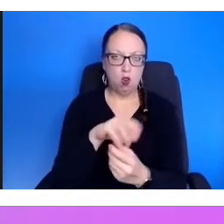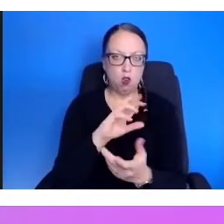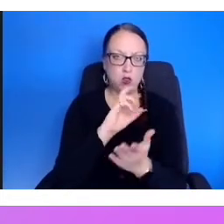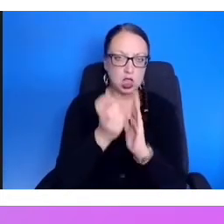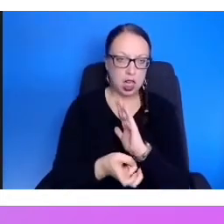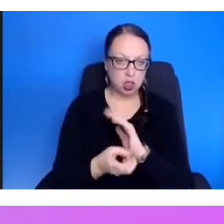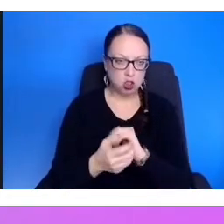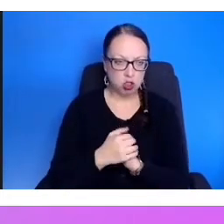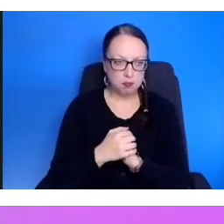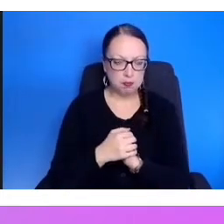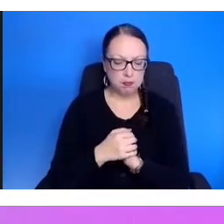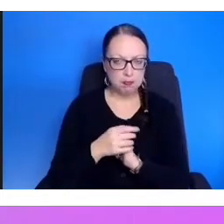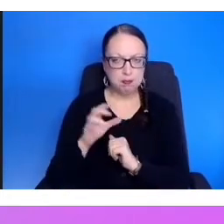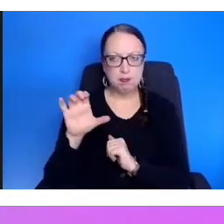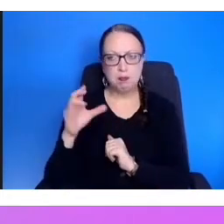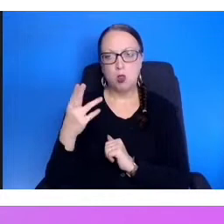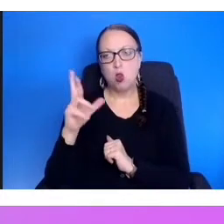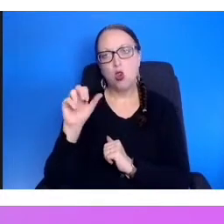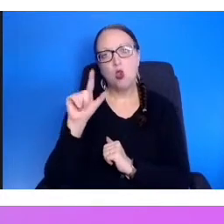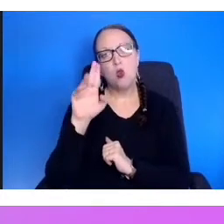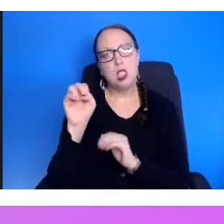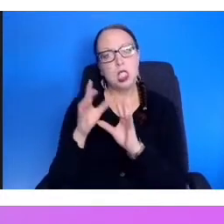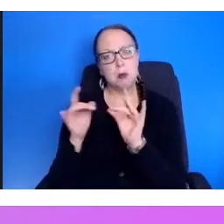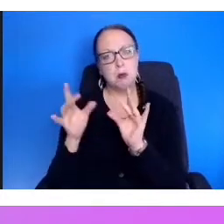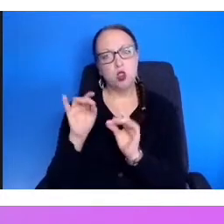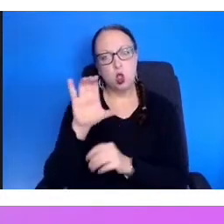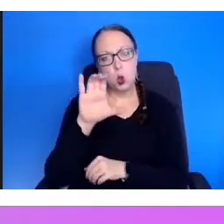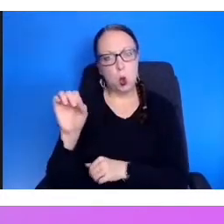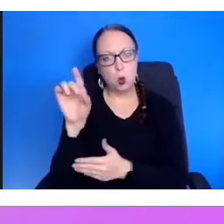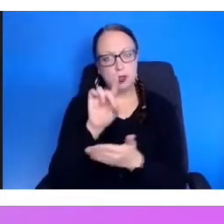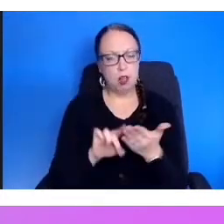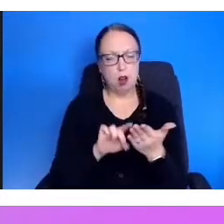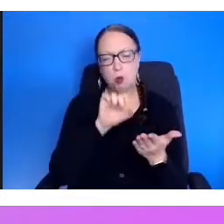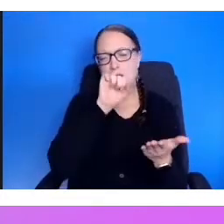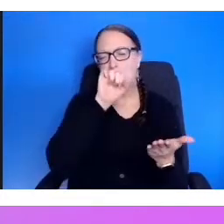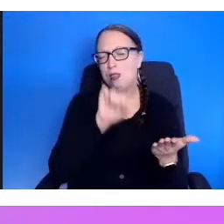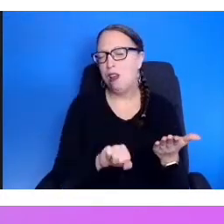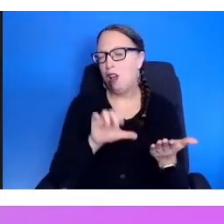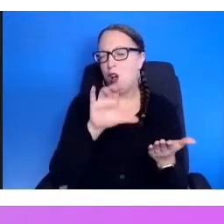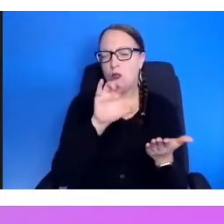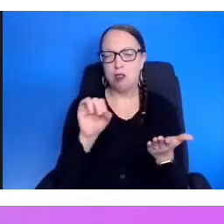Christine mentioned earlier co-design we love to do co-design with our lead users